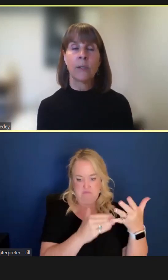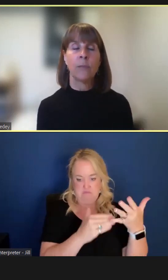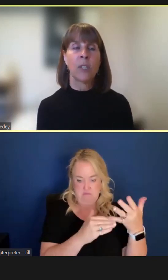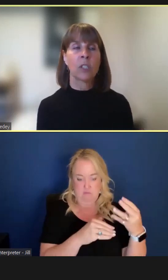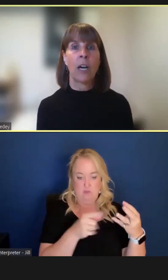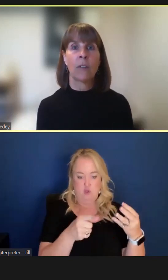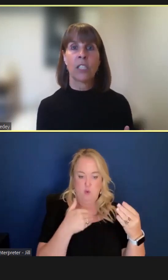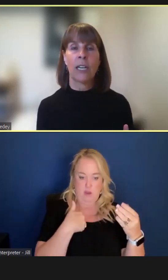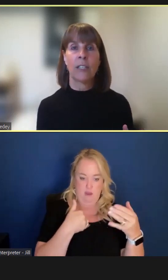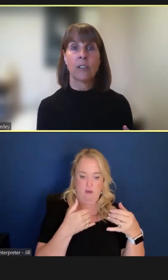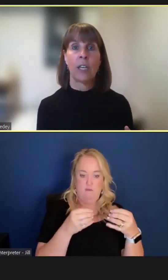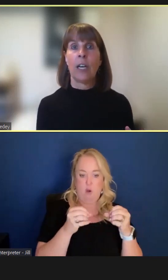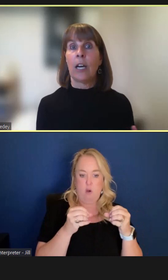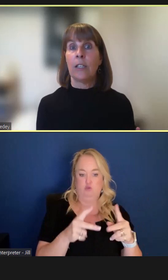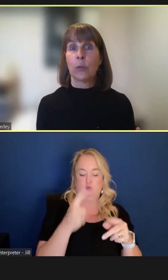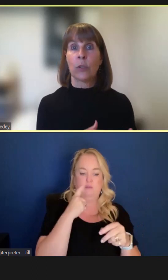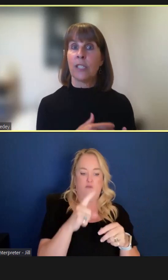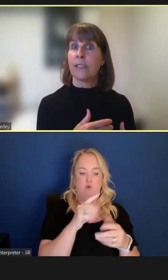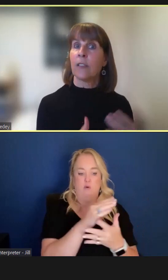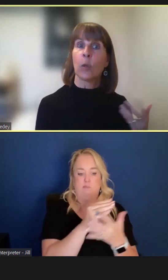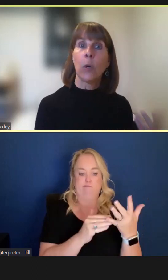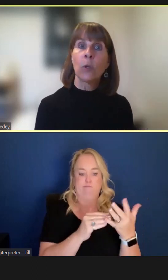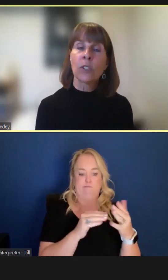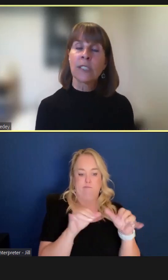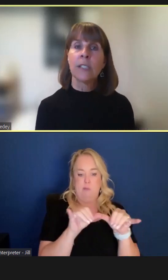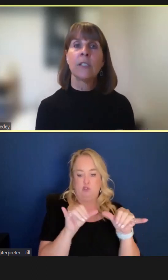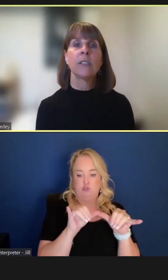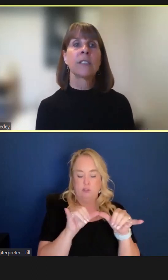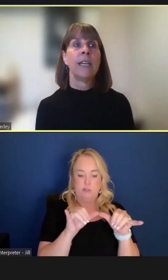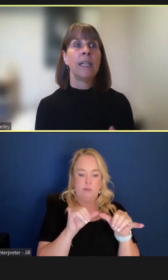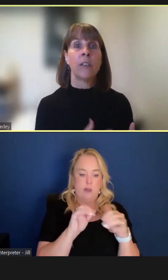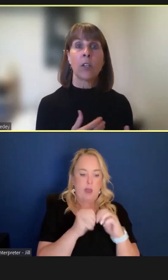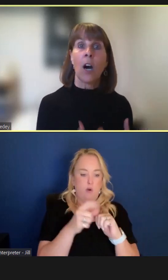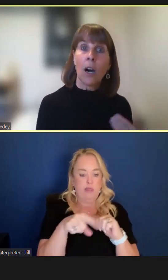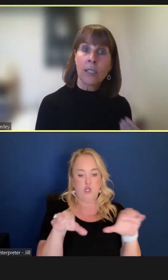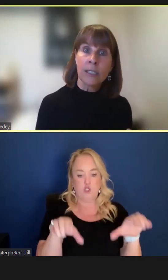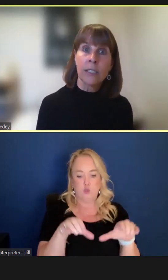measure how a child is progressing in their motor skills in their cognitive